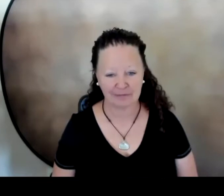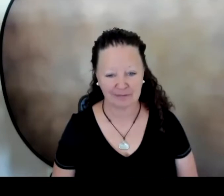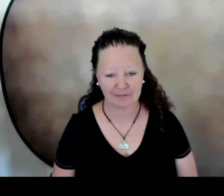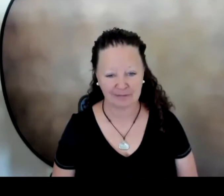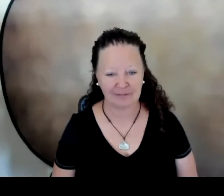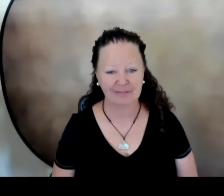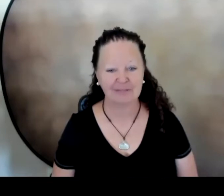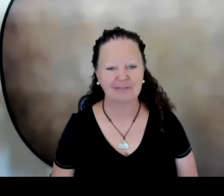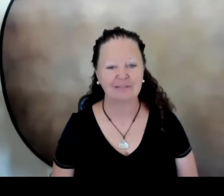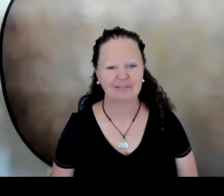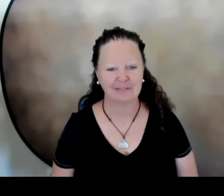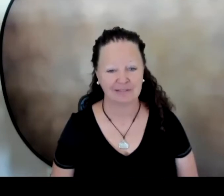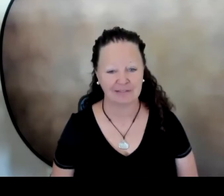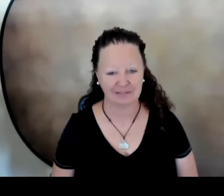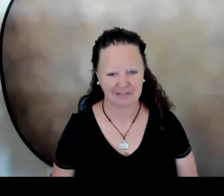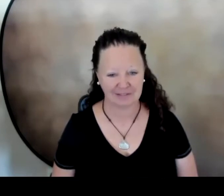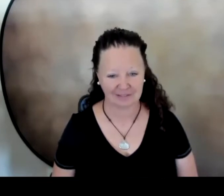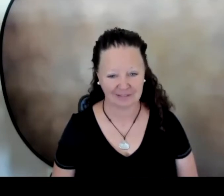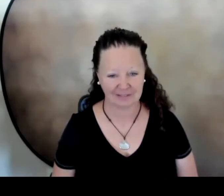and I am still working on unpacking.